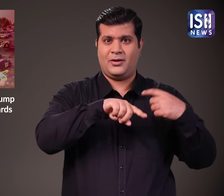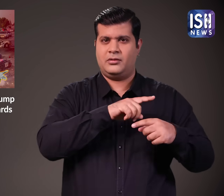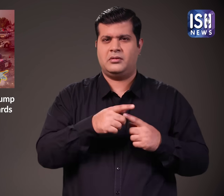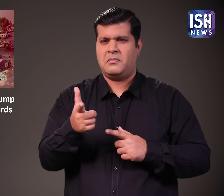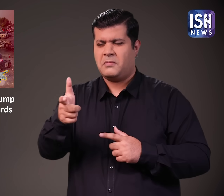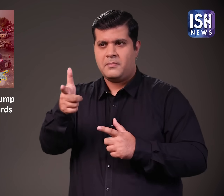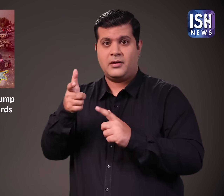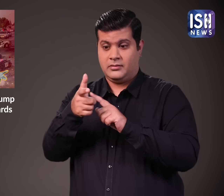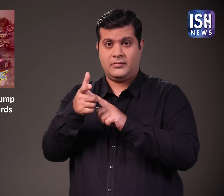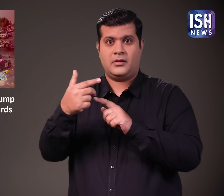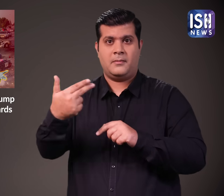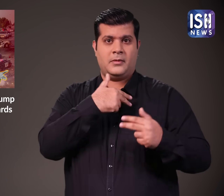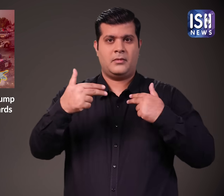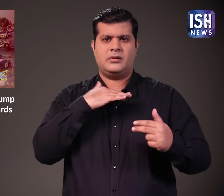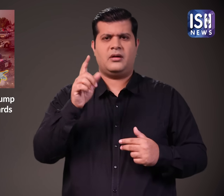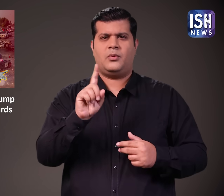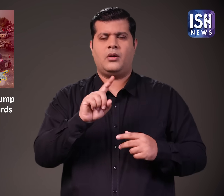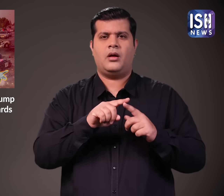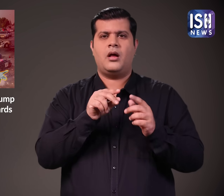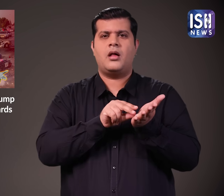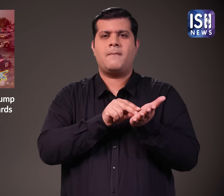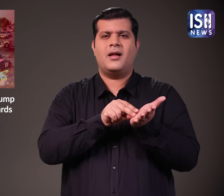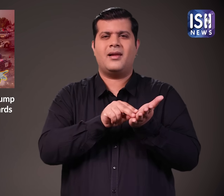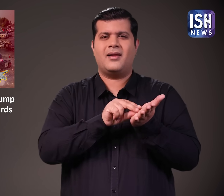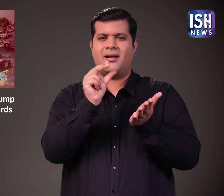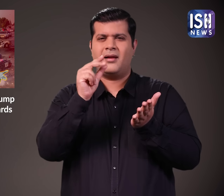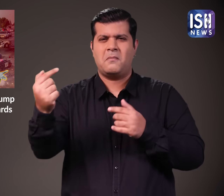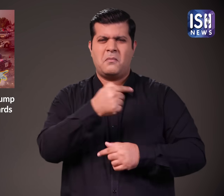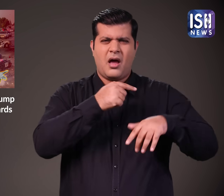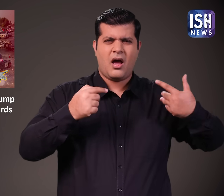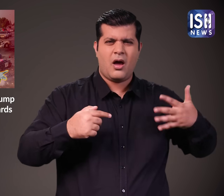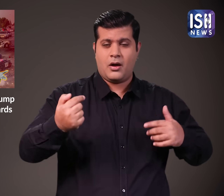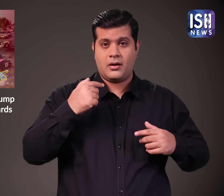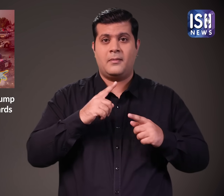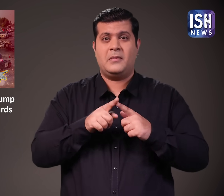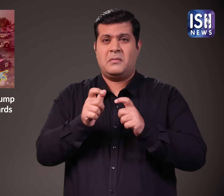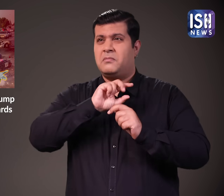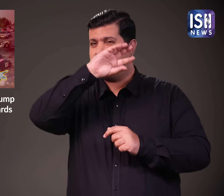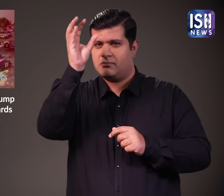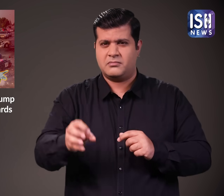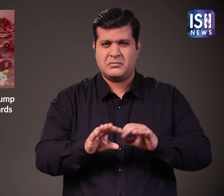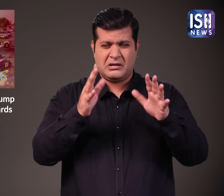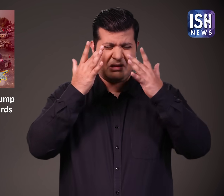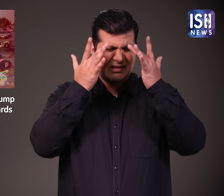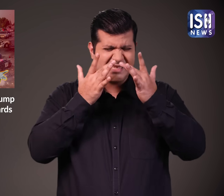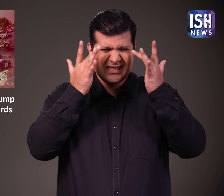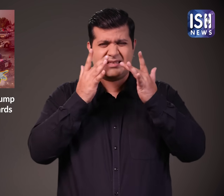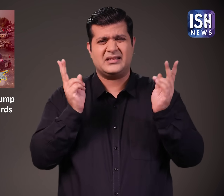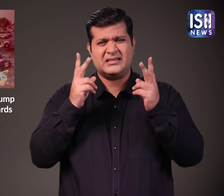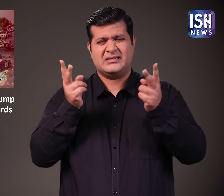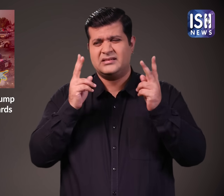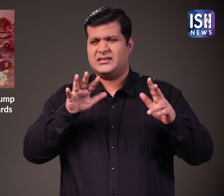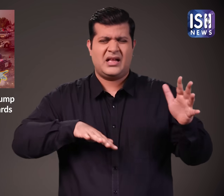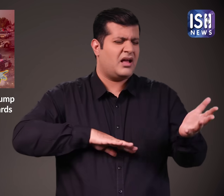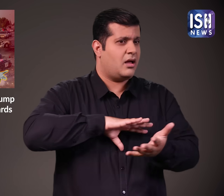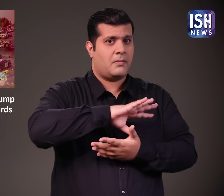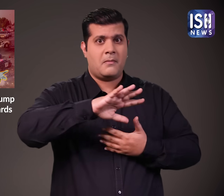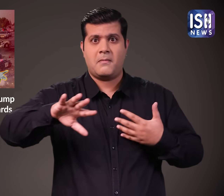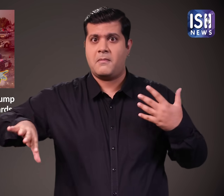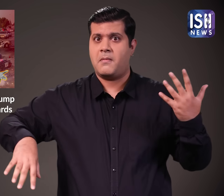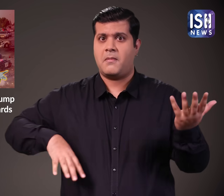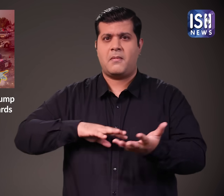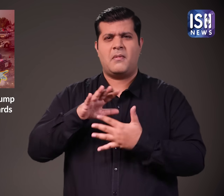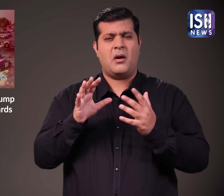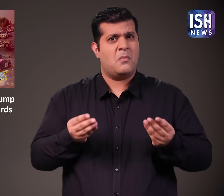Police responded with rubber bullets and tear gas. It was a chaotic situation.